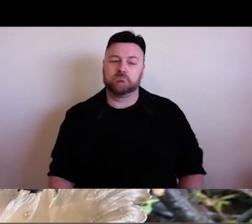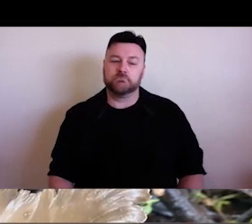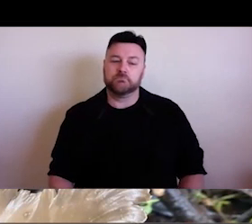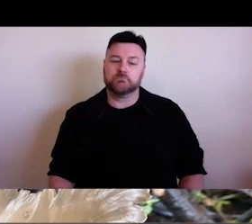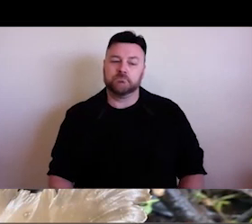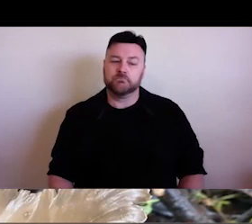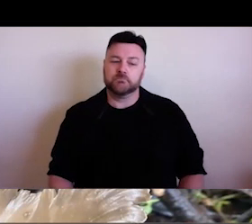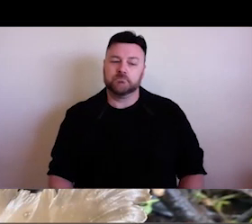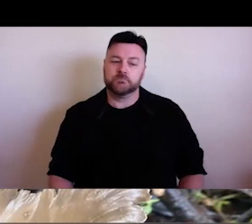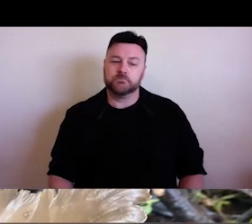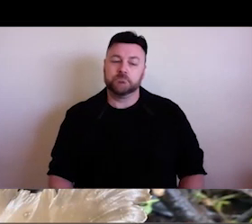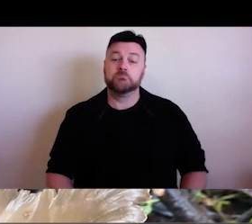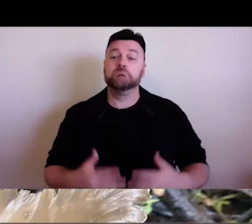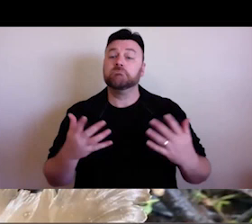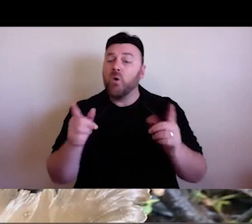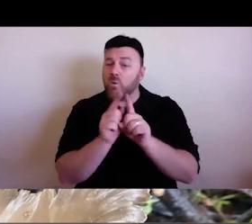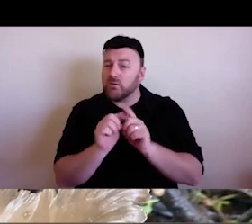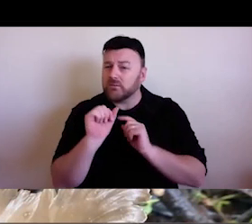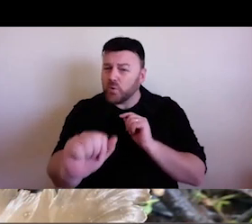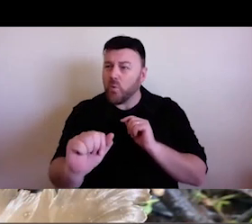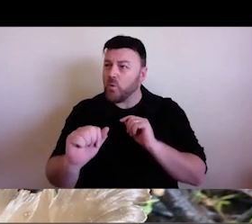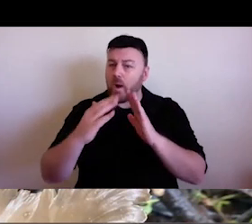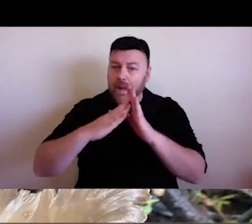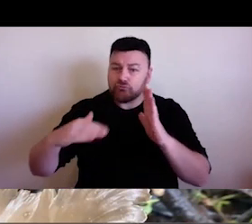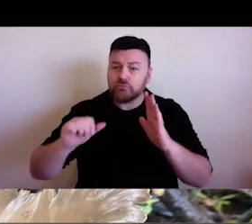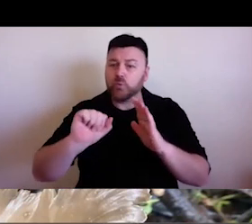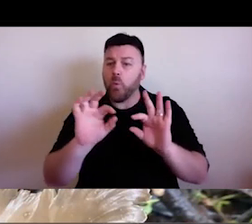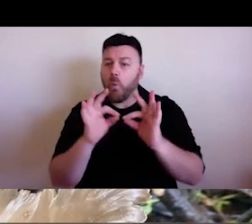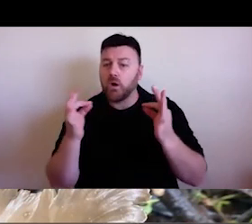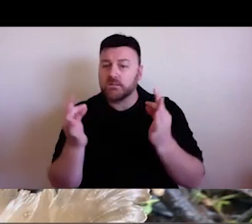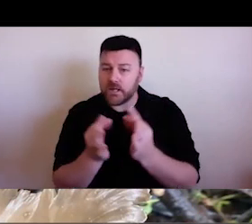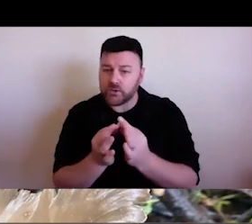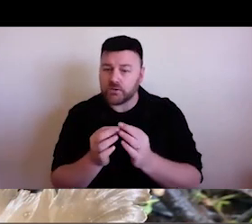industry, organisation or practice will you need to let go of, that you